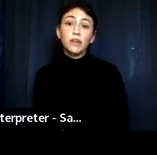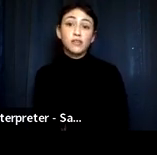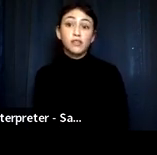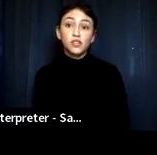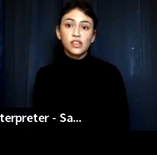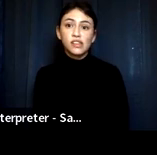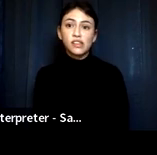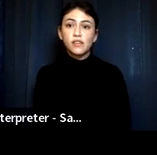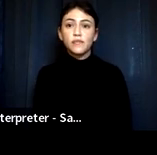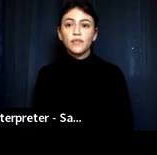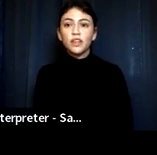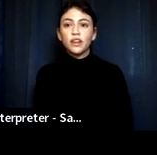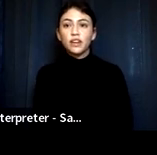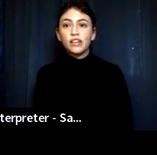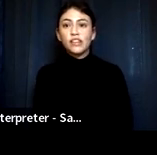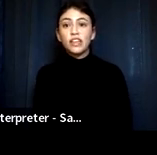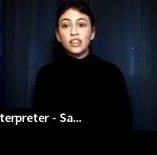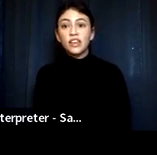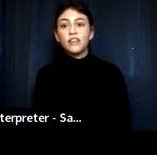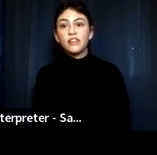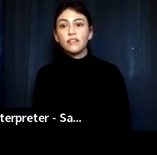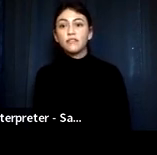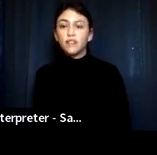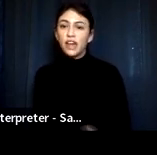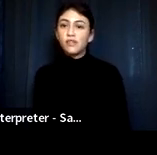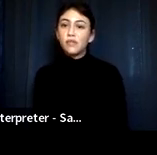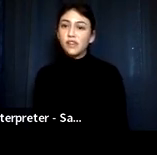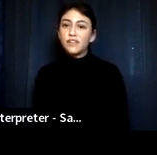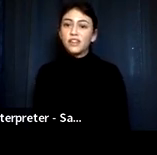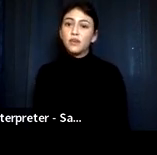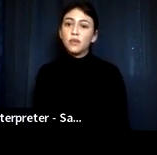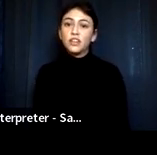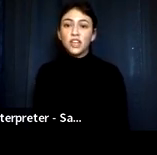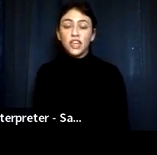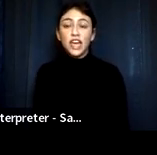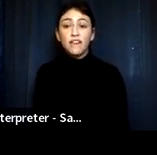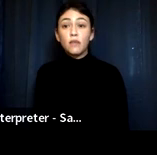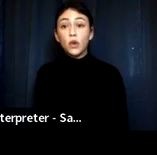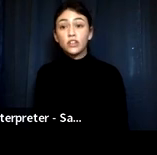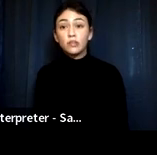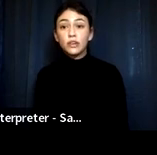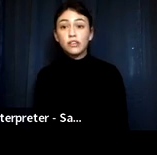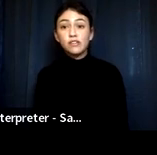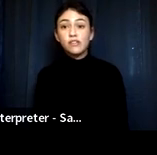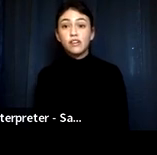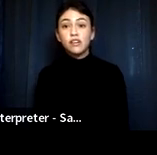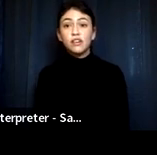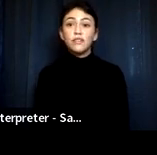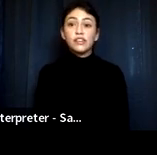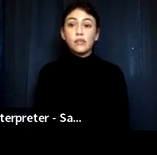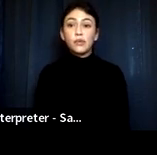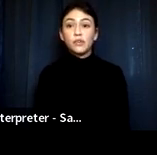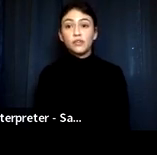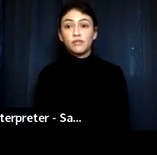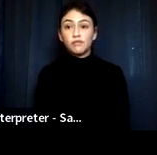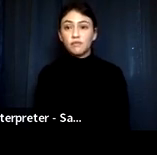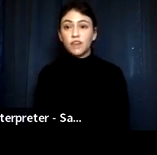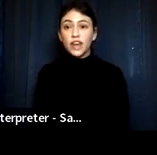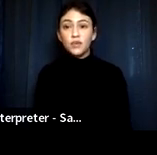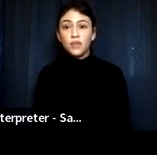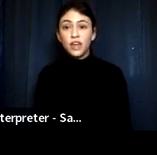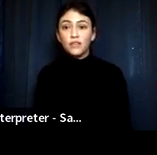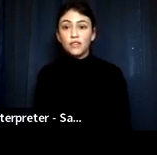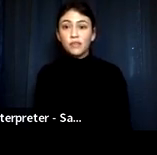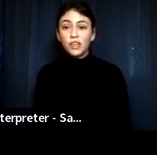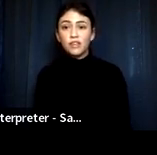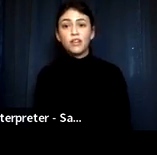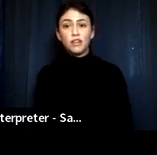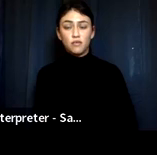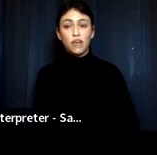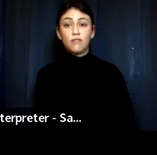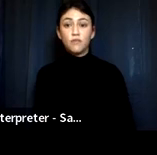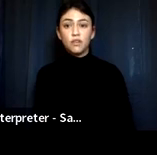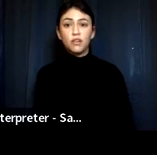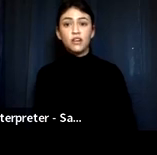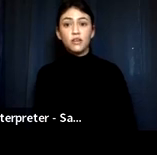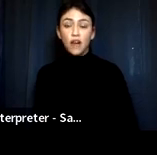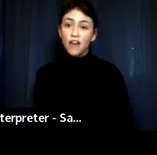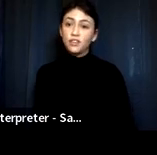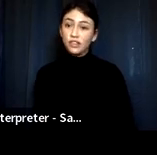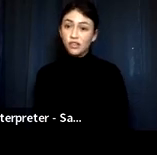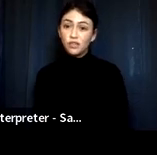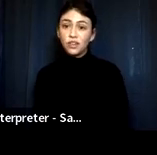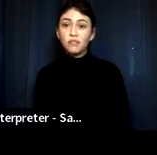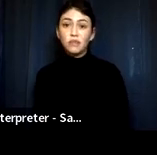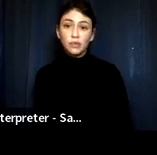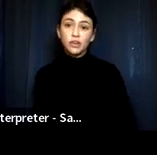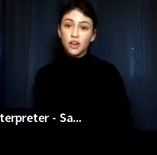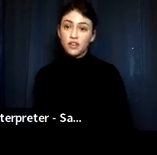way to find better solution. Secondly, as a representative of the deaf population, I think having more interpreters. For example, right now, when we have this meeting at 4, after it's over, people are gone.